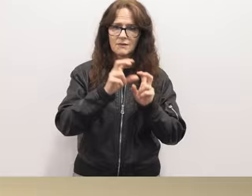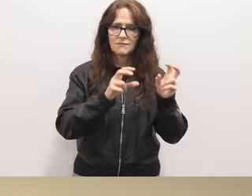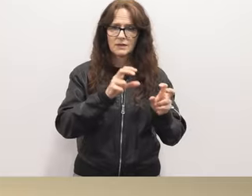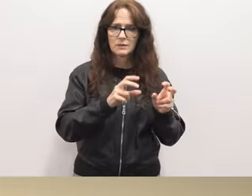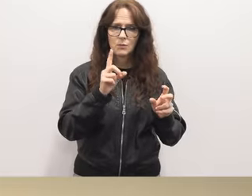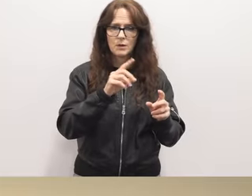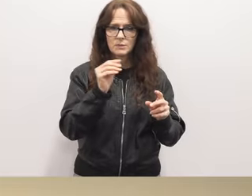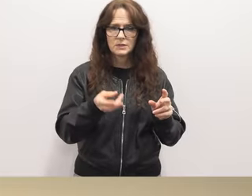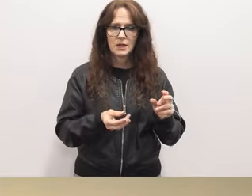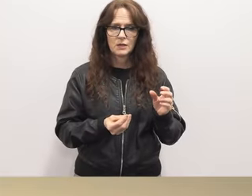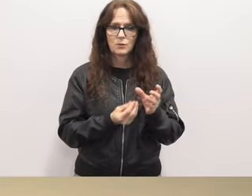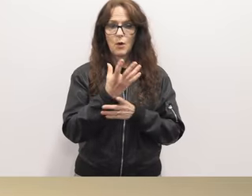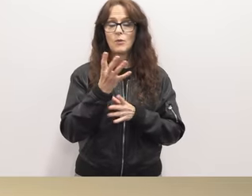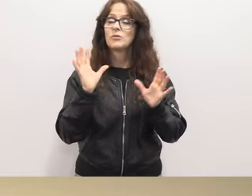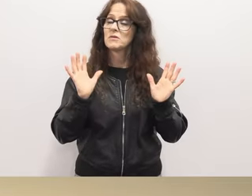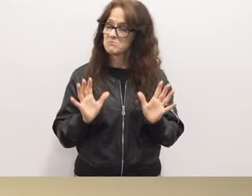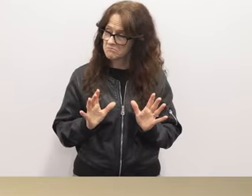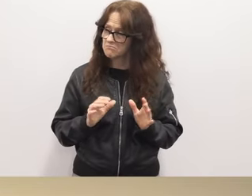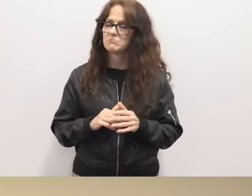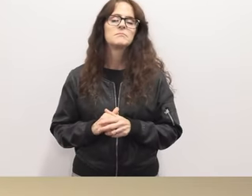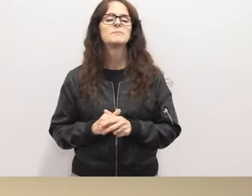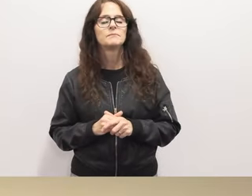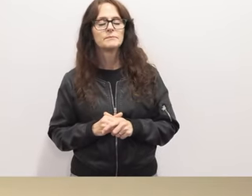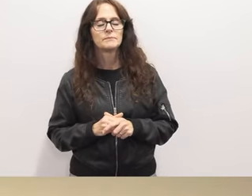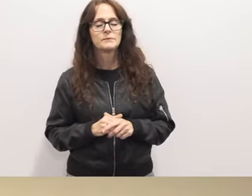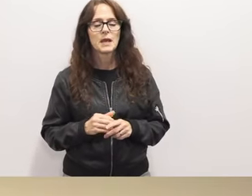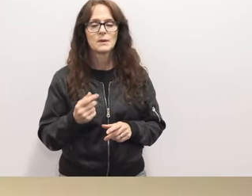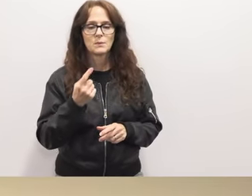Then what I would say to you all as a board,